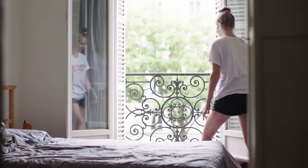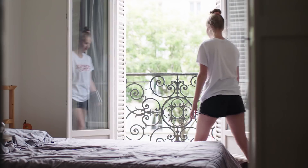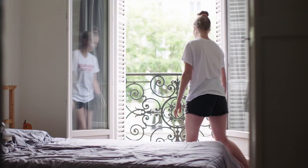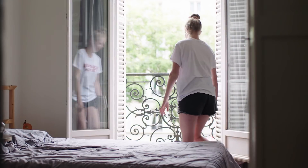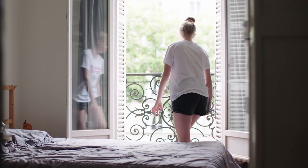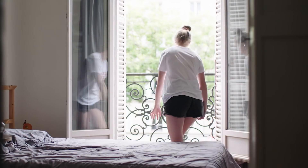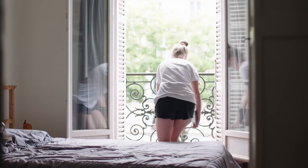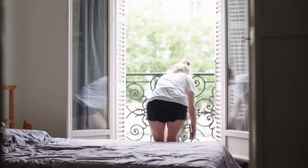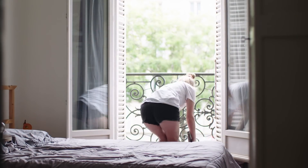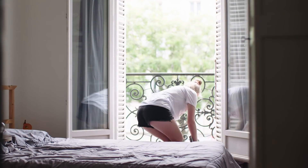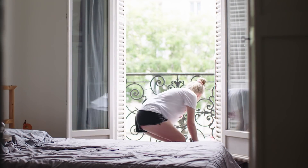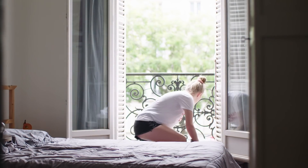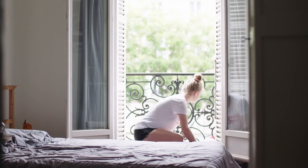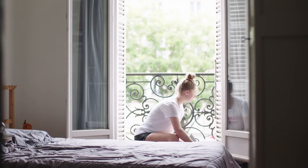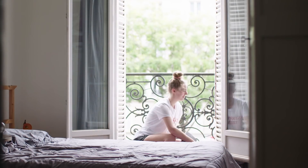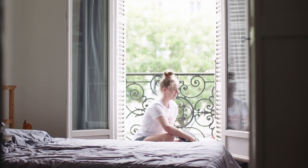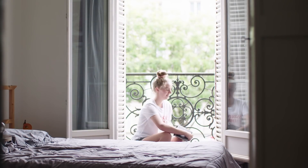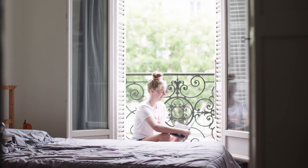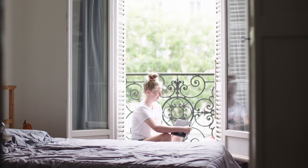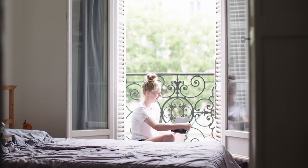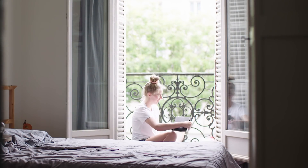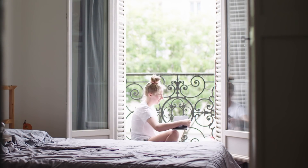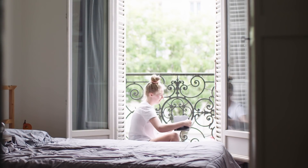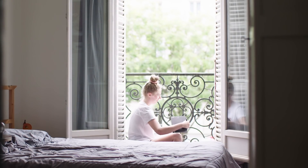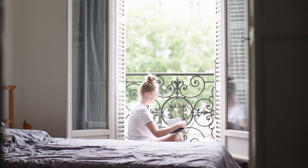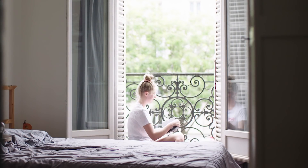because it is just what you would imagine a Parisian apartment to be like.